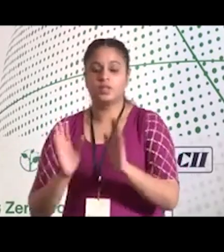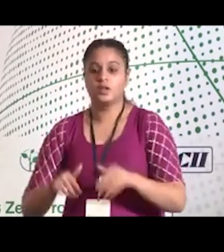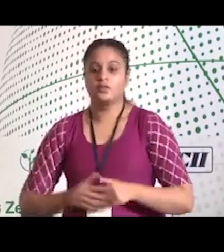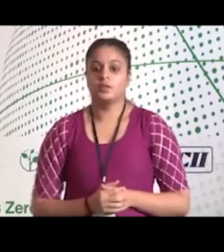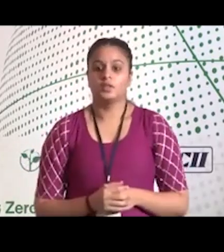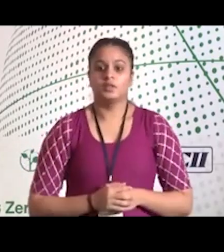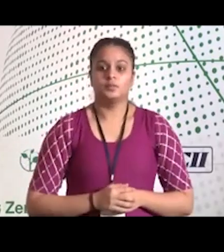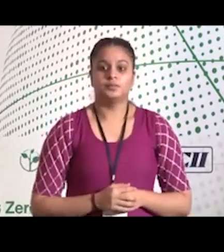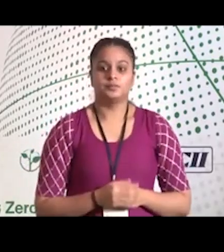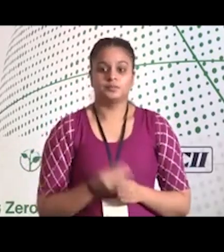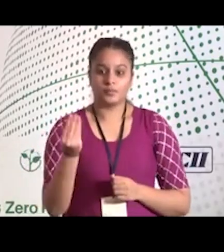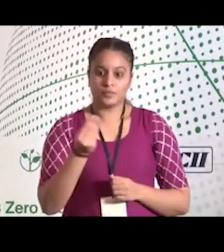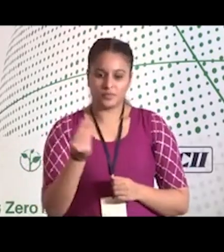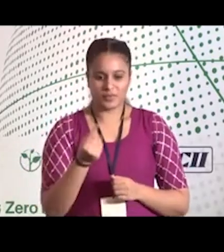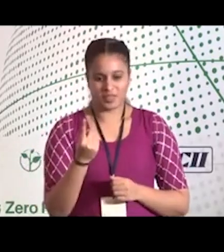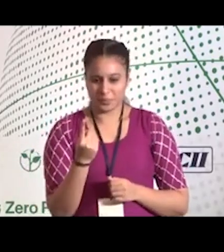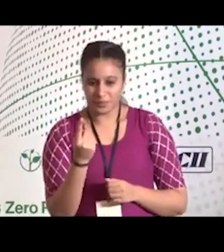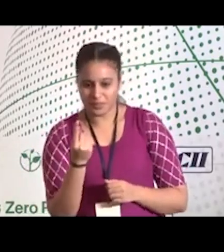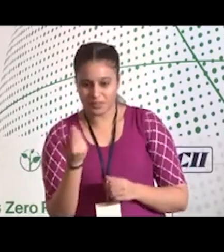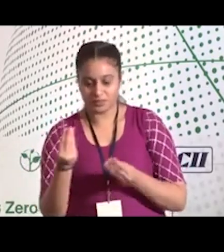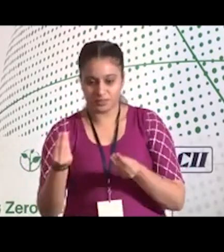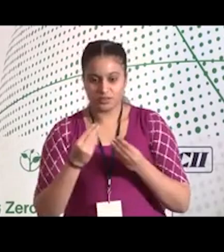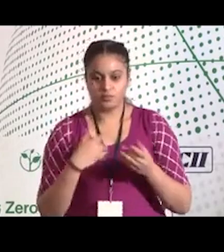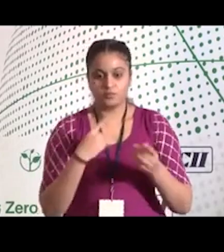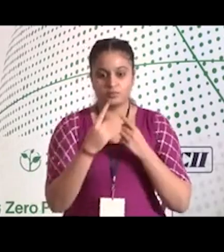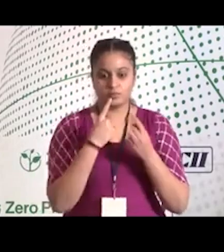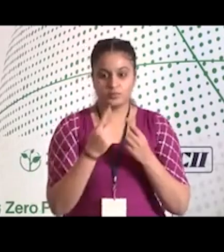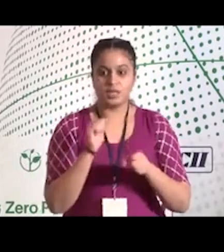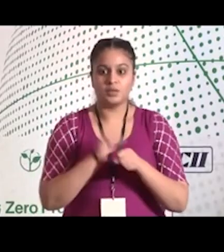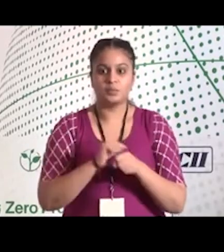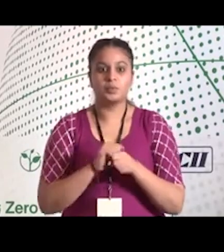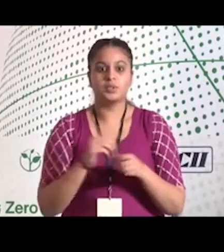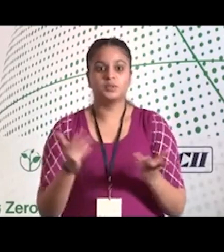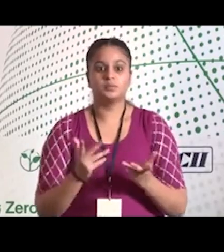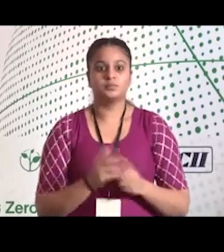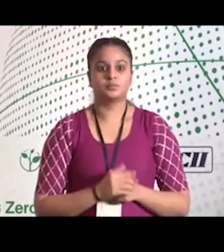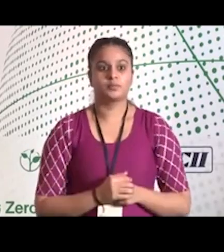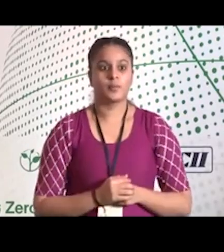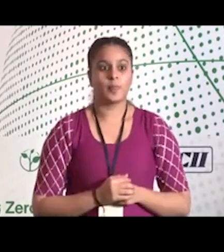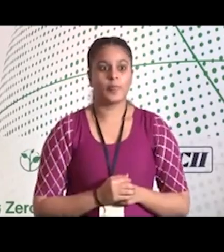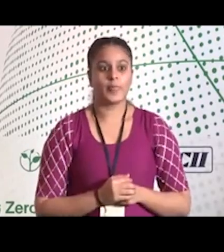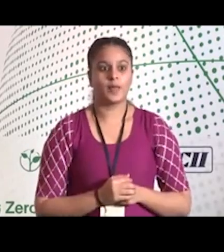And if you give me a minute to talk about has worked